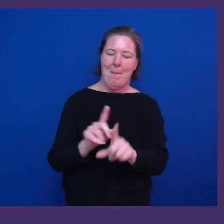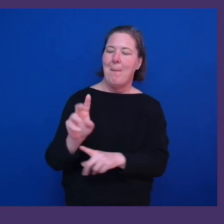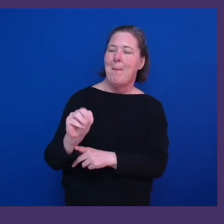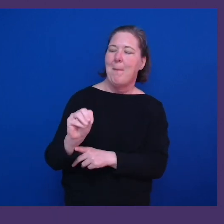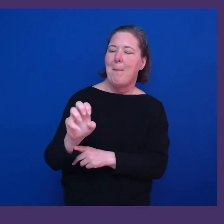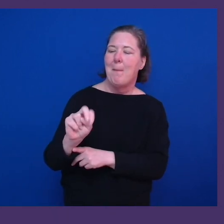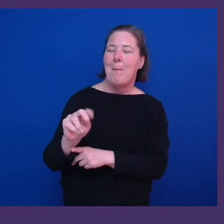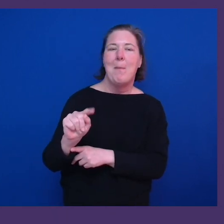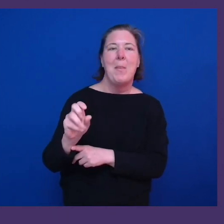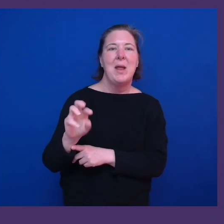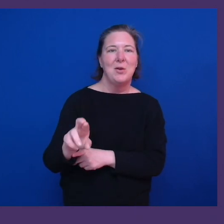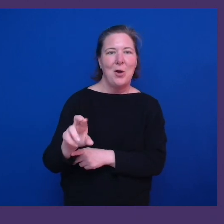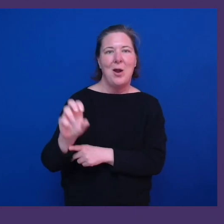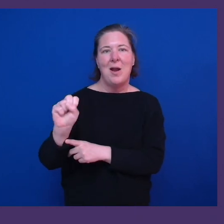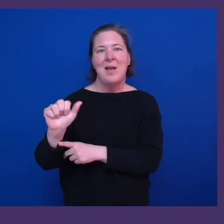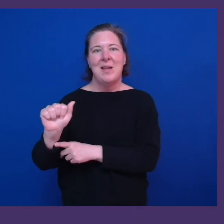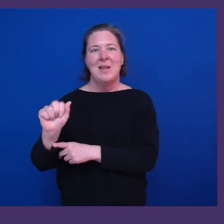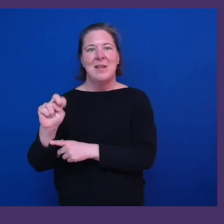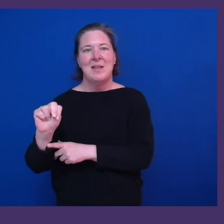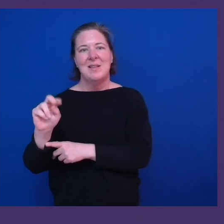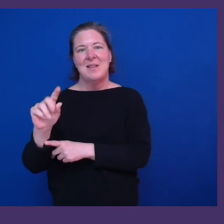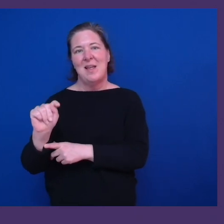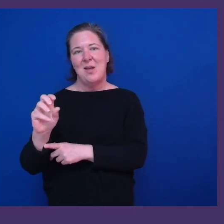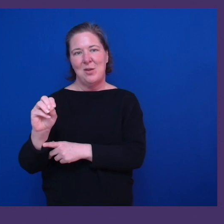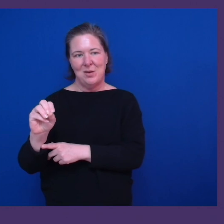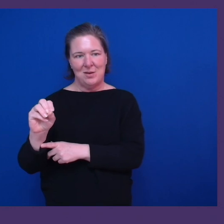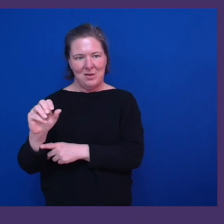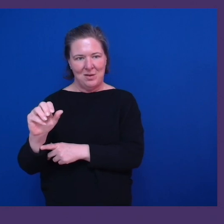How I can better structure my one-on-ones.